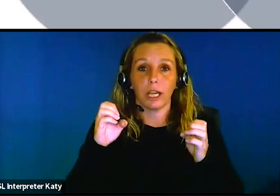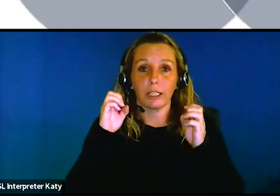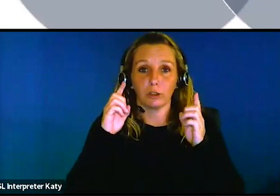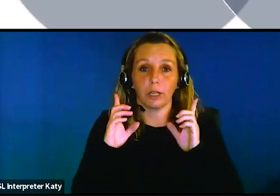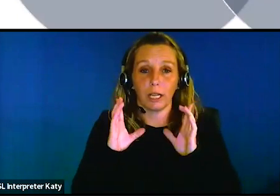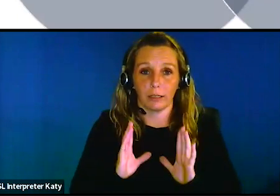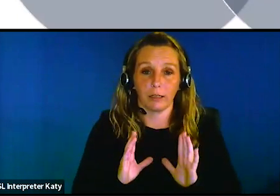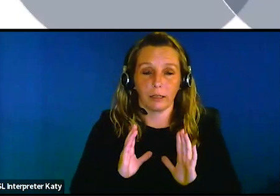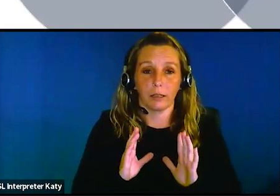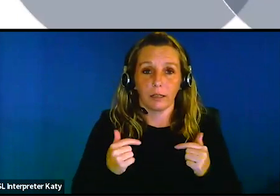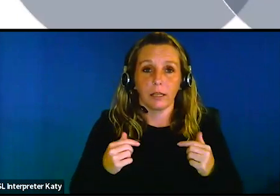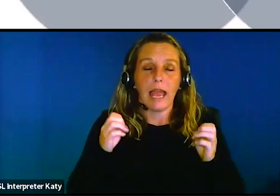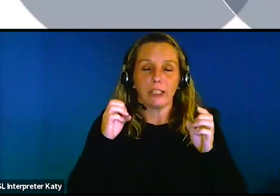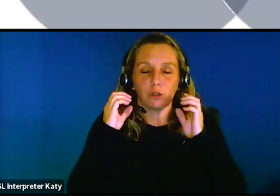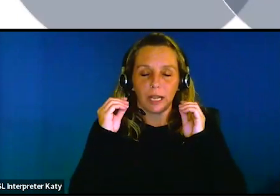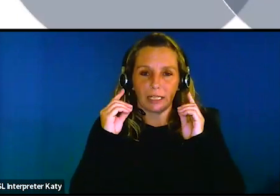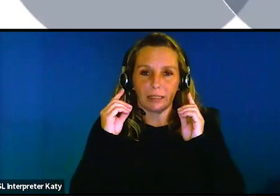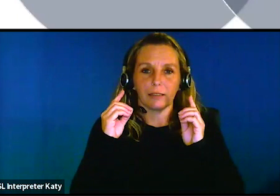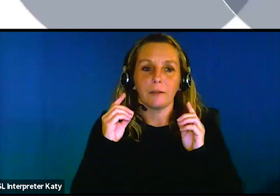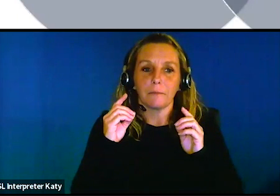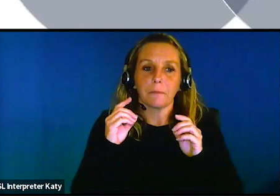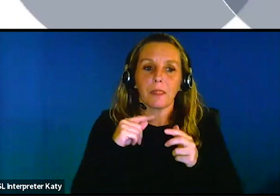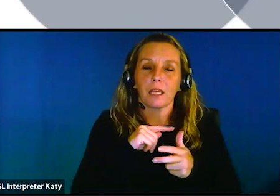there's a cultural world around those that need to be addressed.